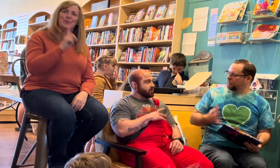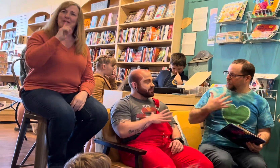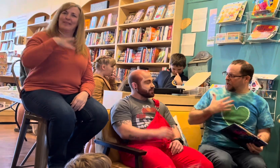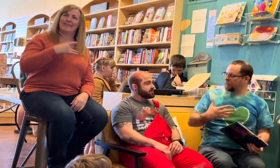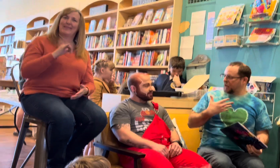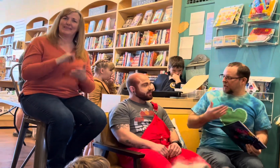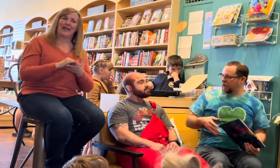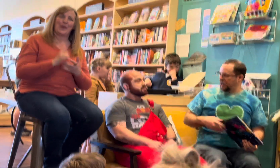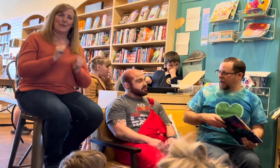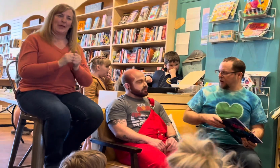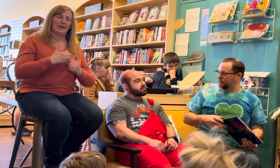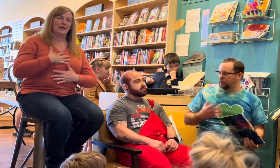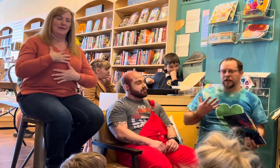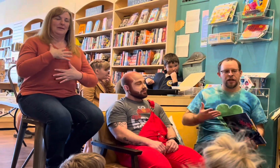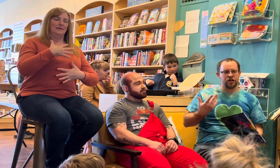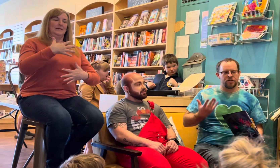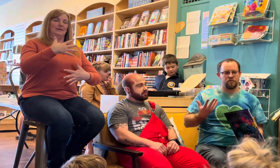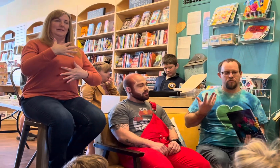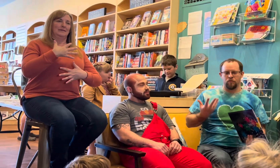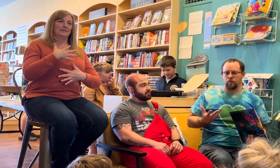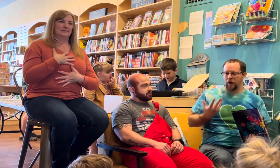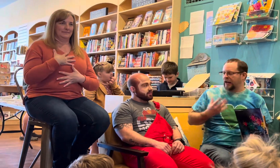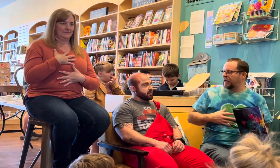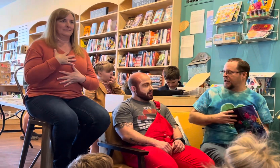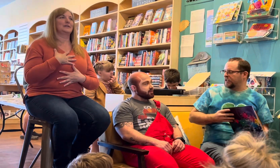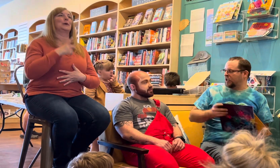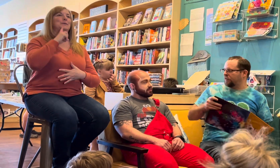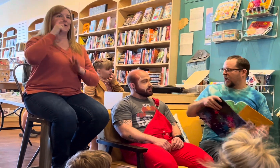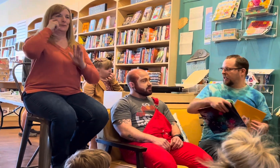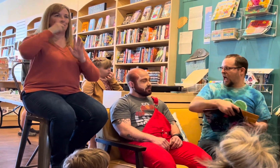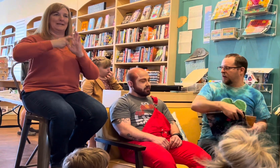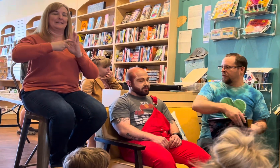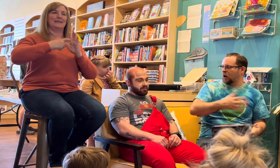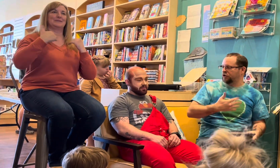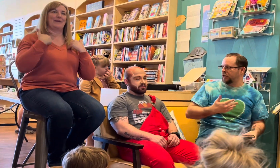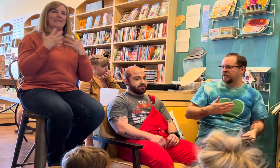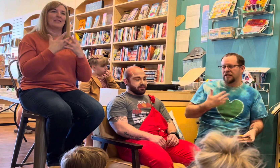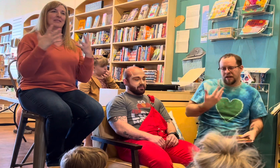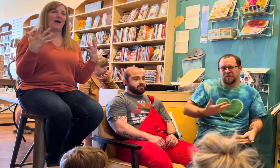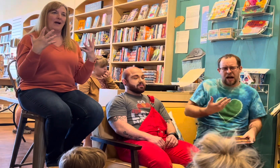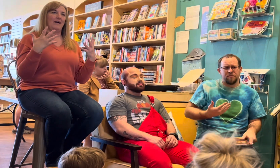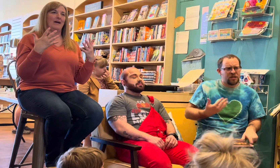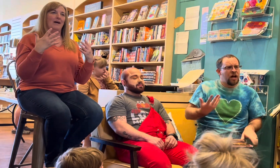the breathing in and out really just recognizing that you've got a lot of emotions. And sometimes,